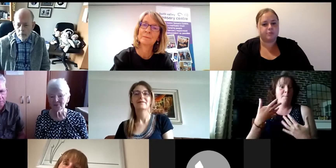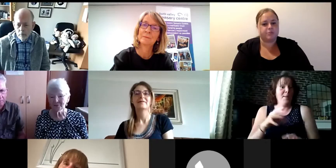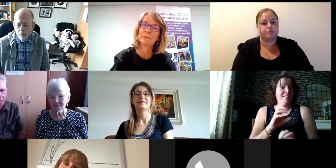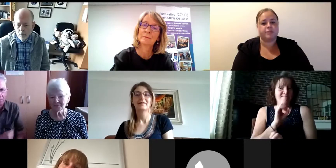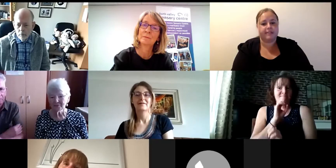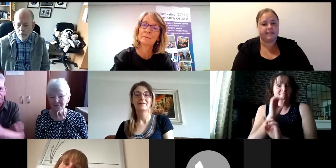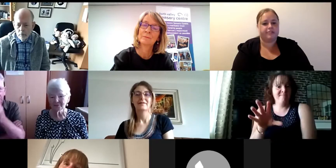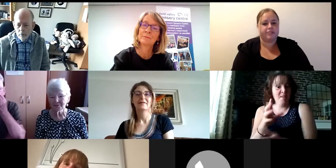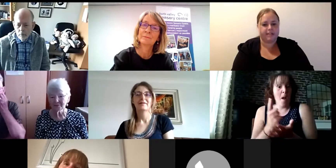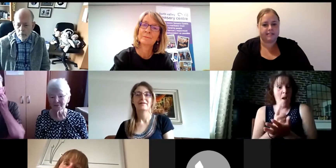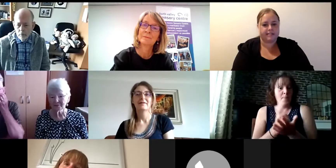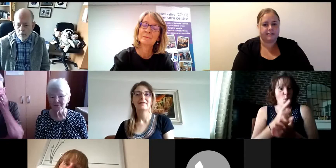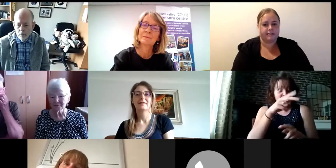really interesting.